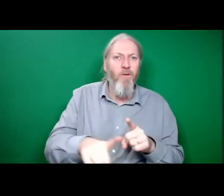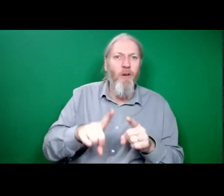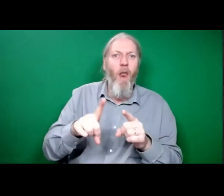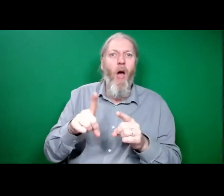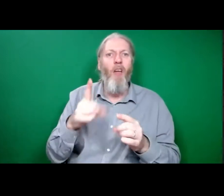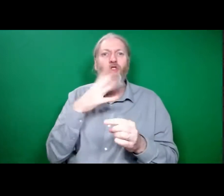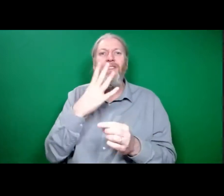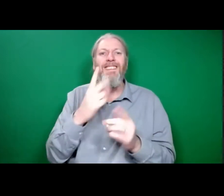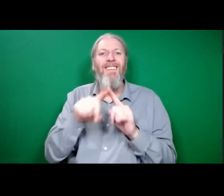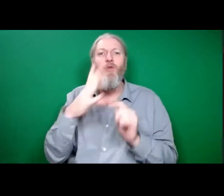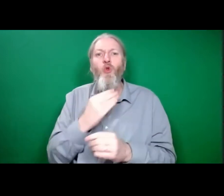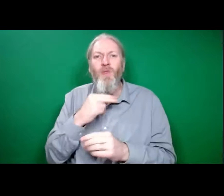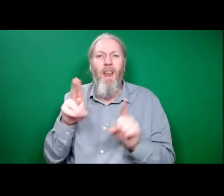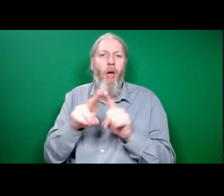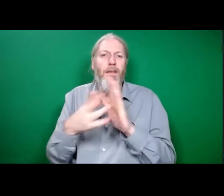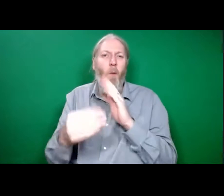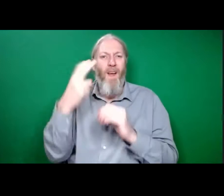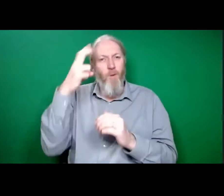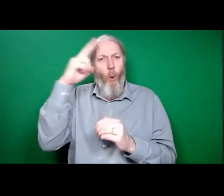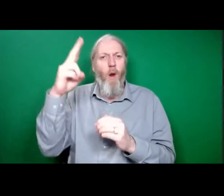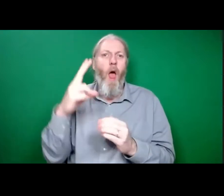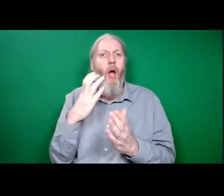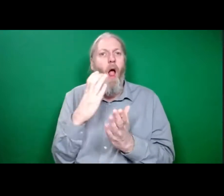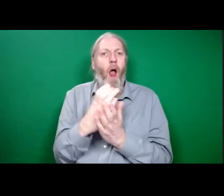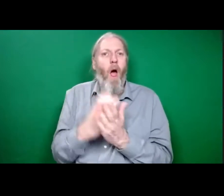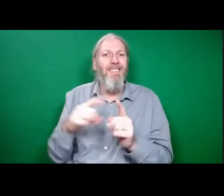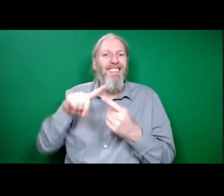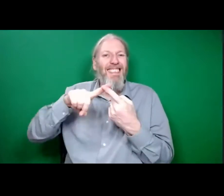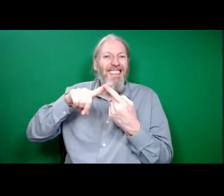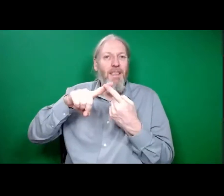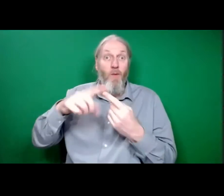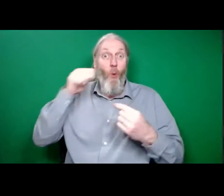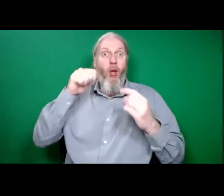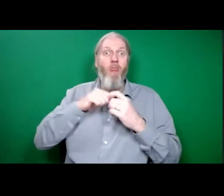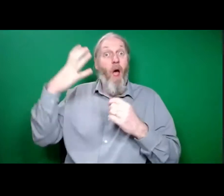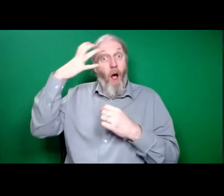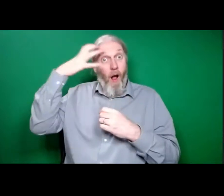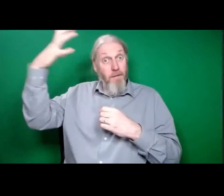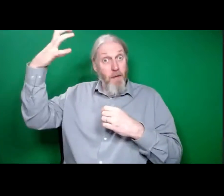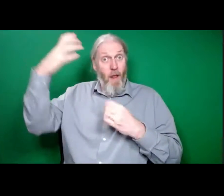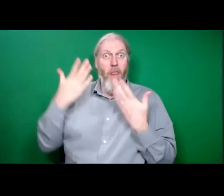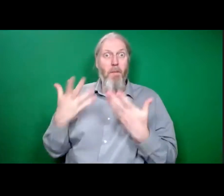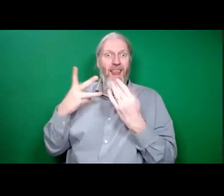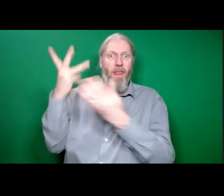private landlords were actually, you know, seeing more money in property development and turning the sites